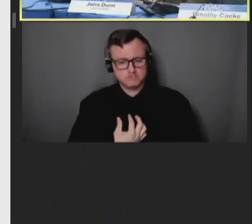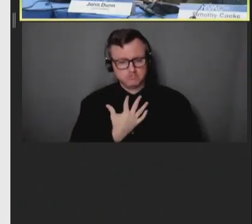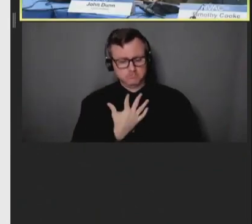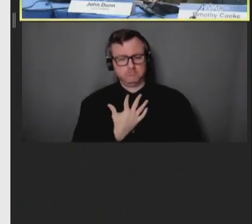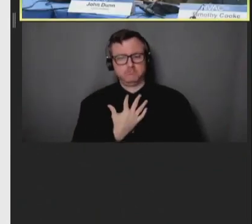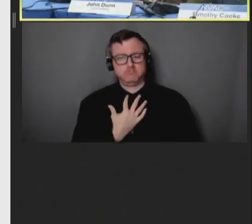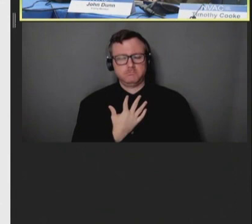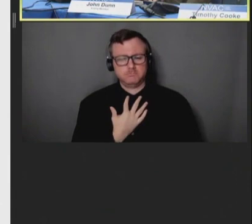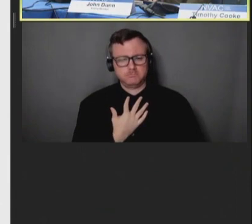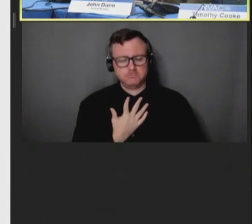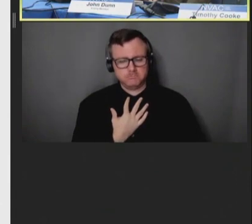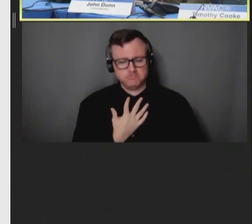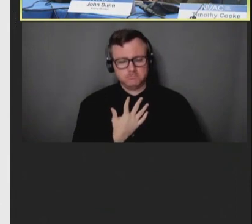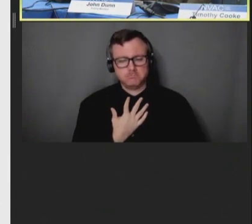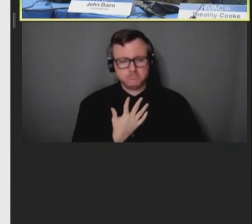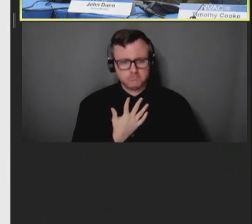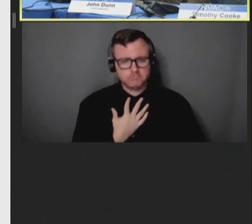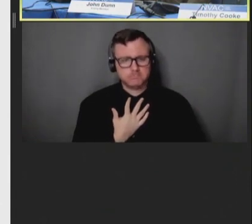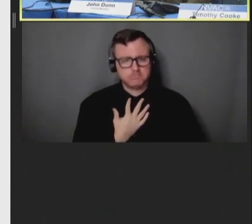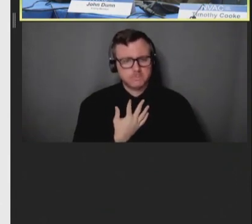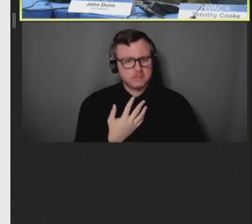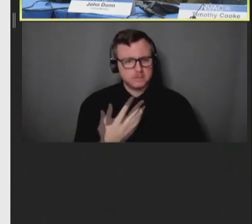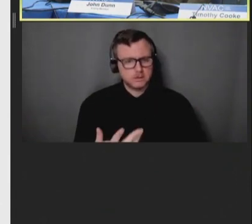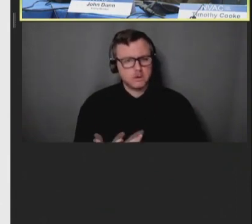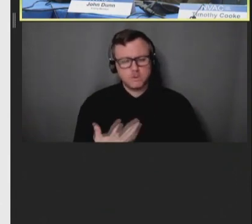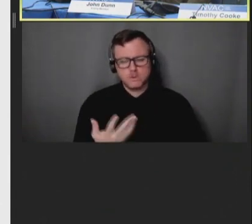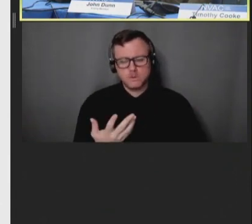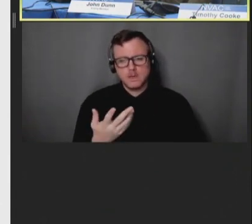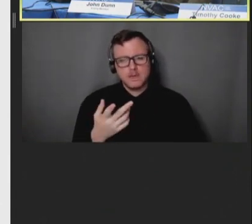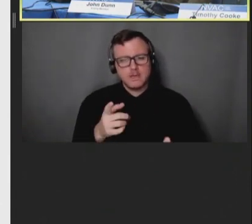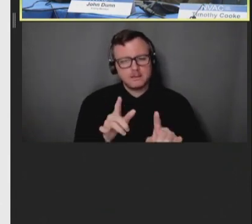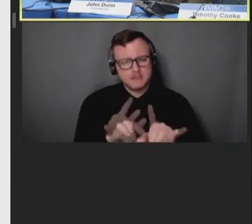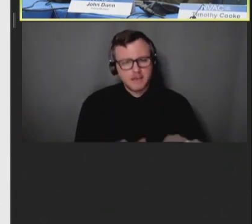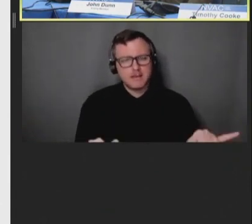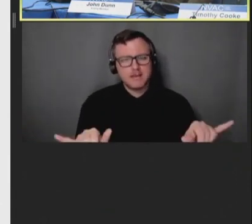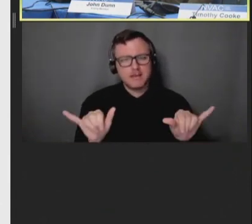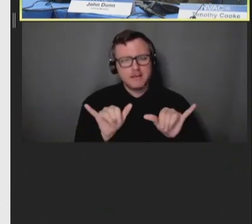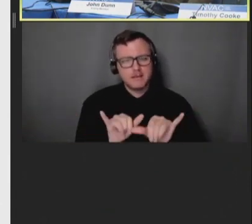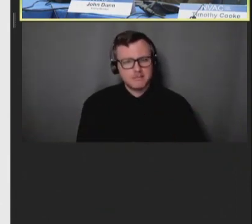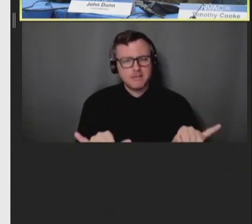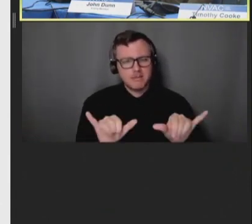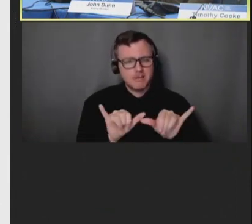at how -- at how often the same basic themes about how you guys approached these things,